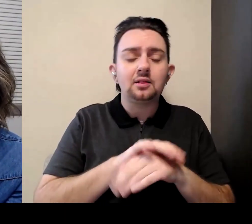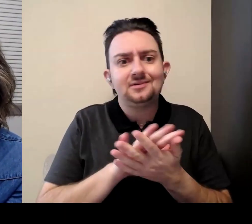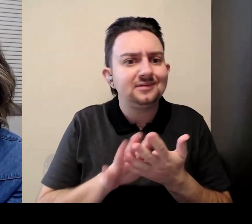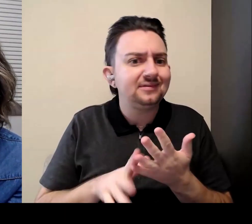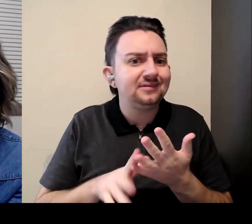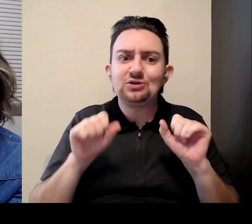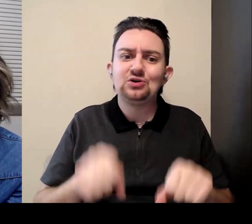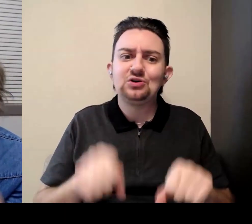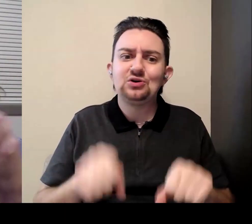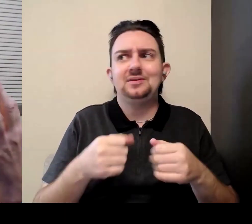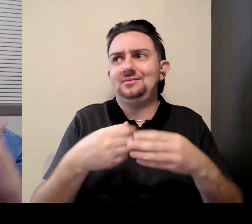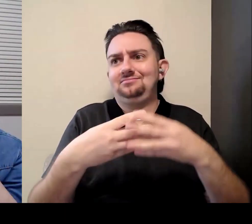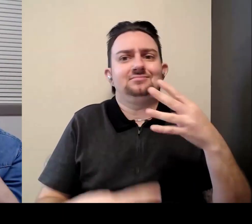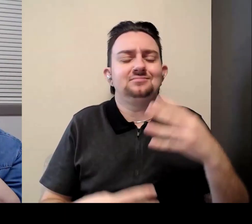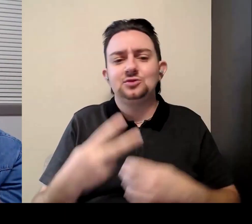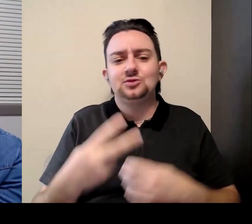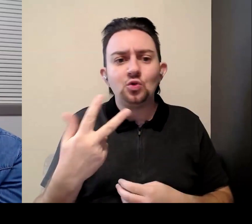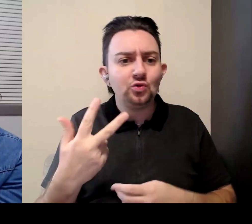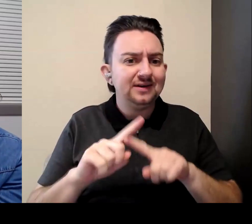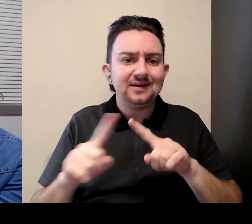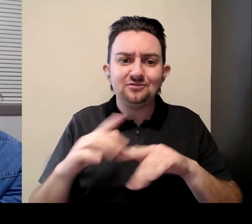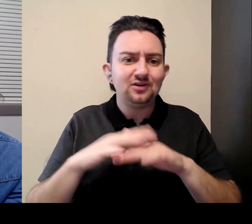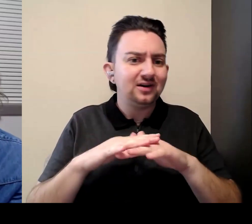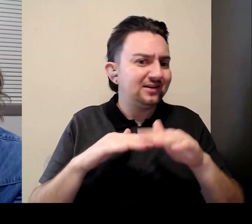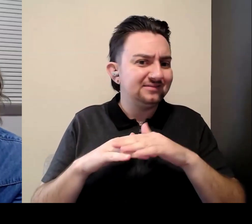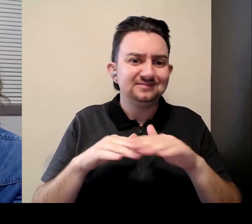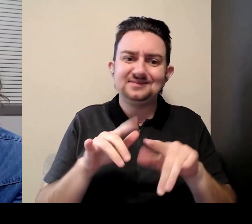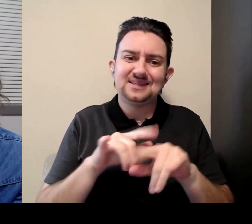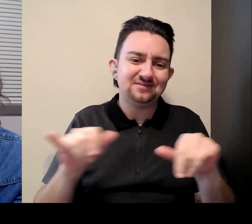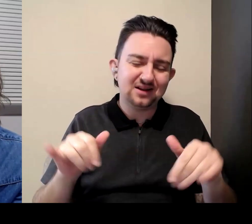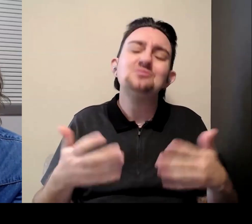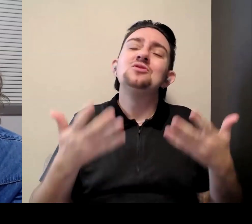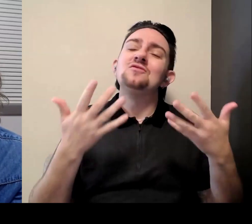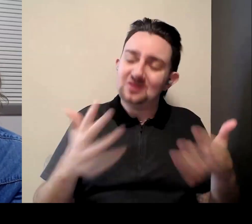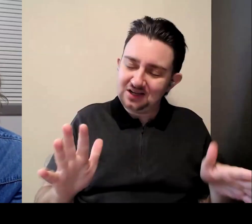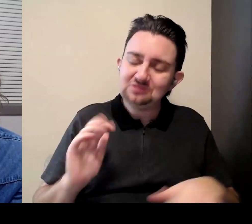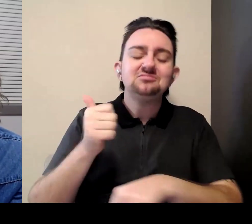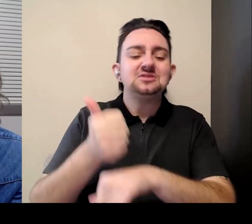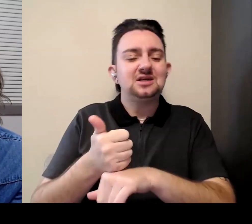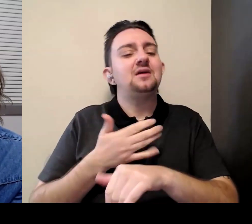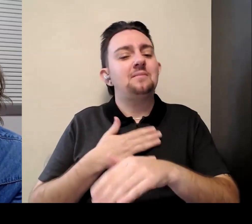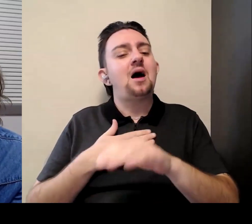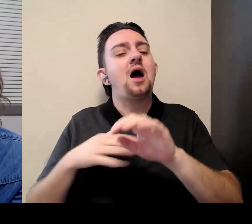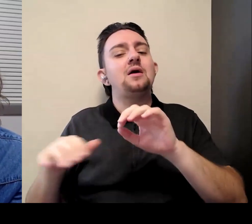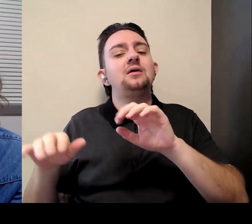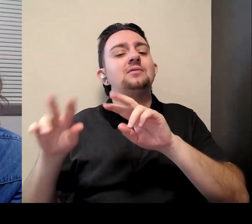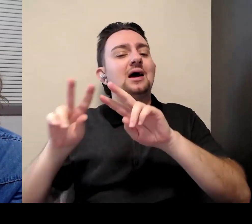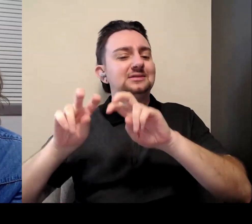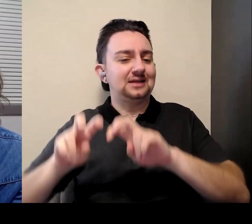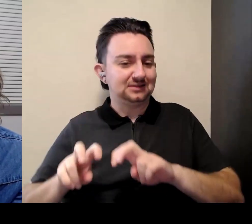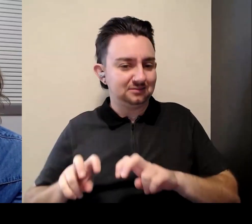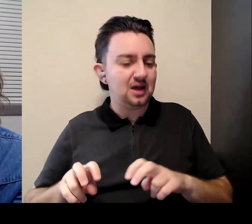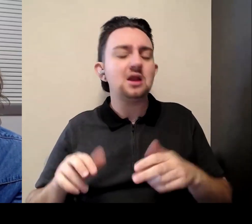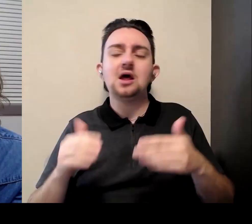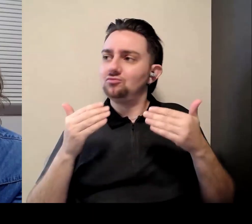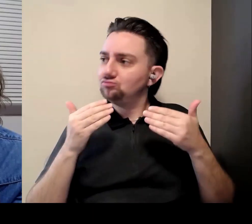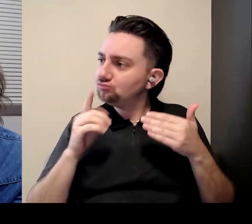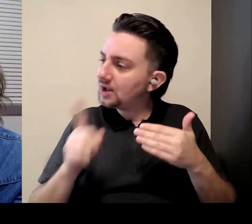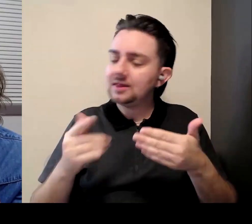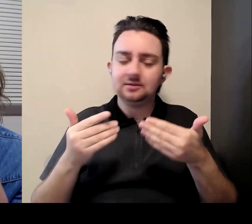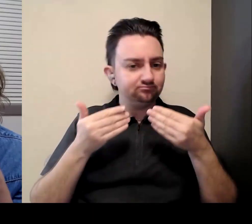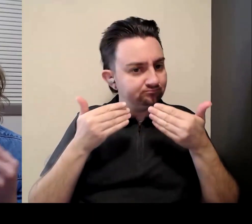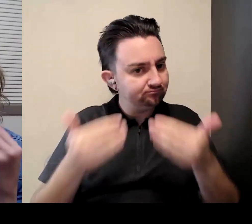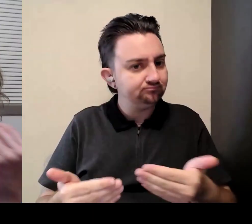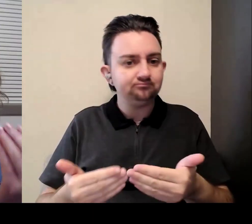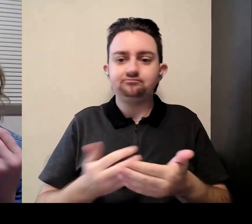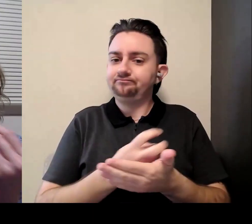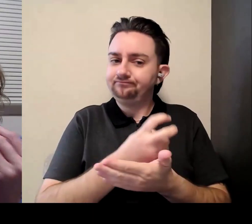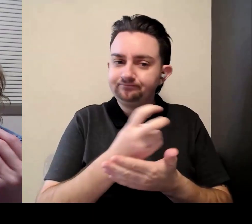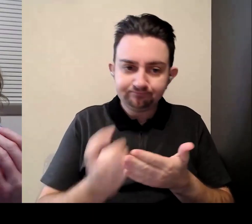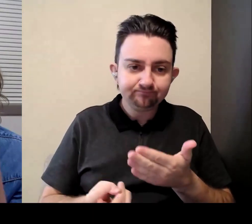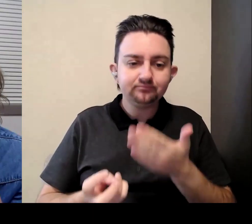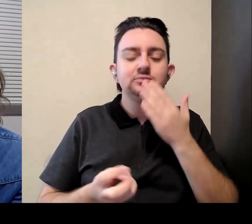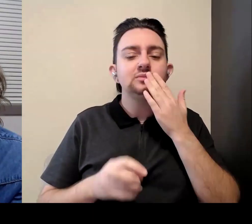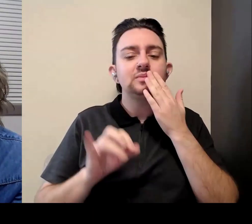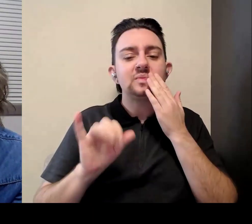And then from there, that's where I'm gonna set up my assessment environment and really lean into that multidisciplinary work.